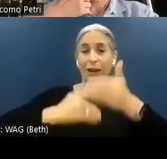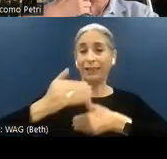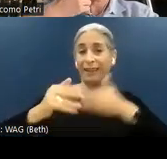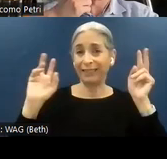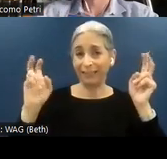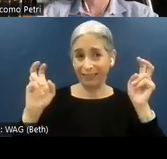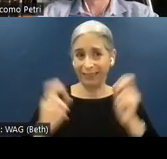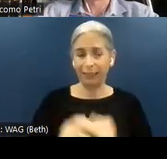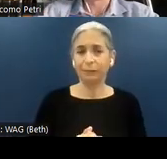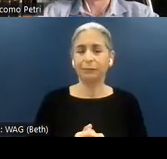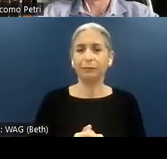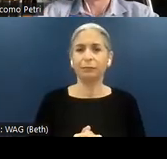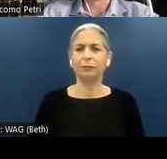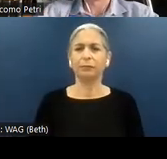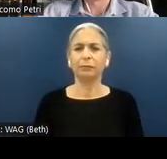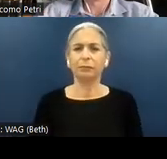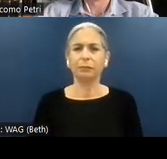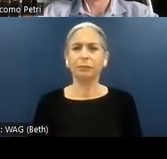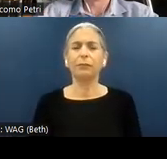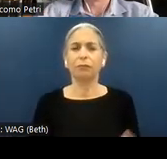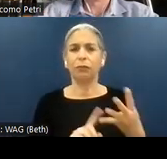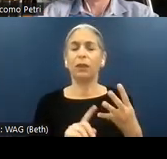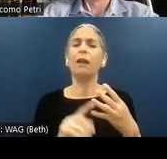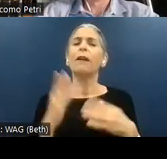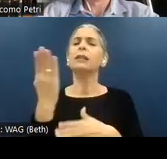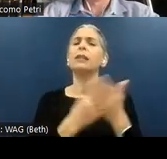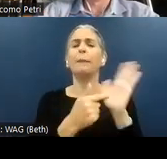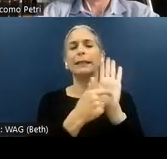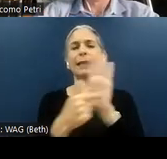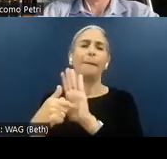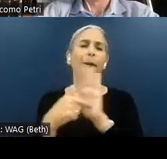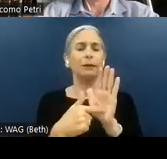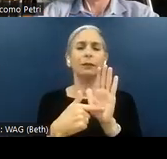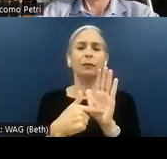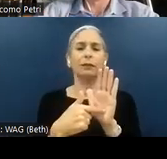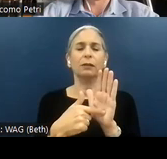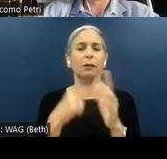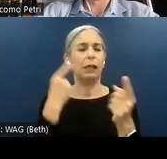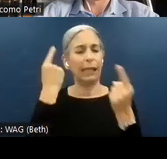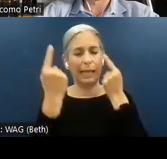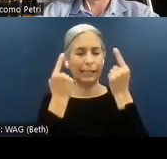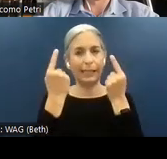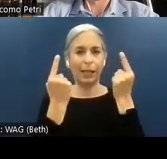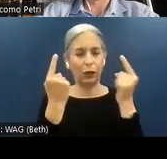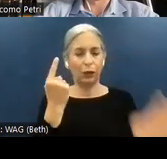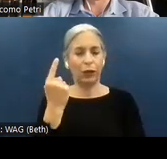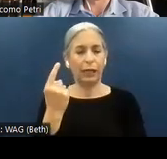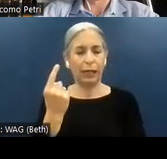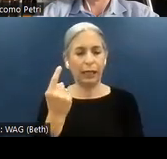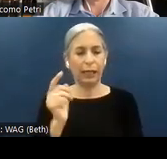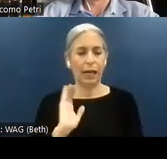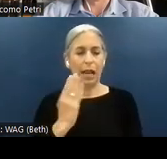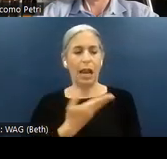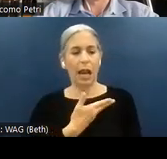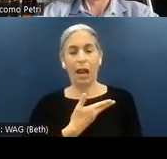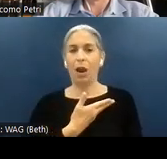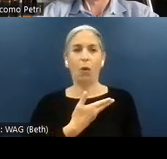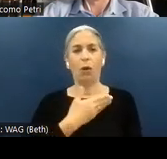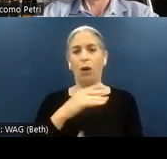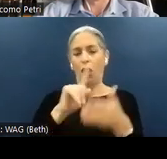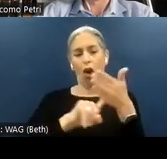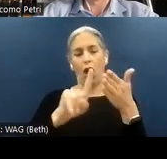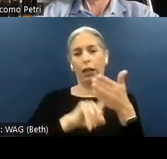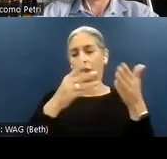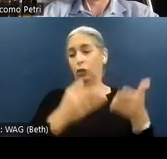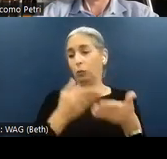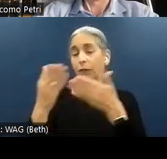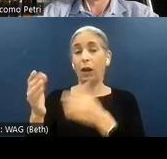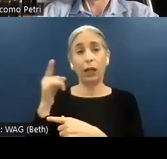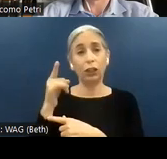A couple of examples, always considering our audits just to provide you a demonstration